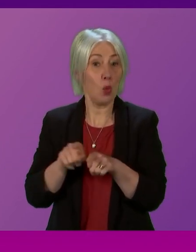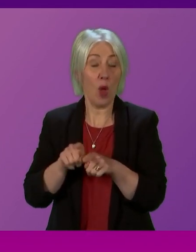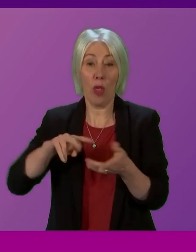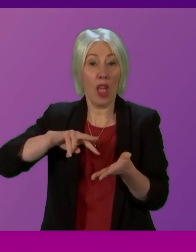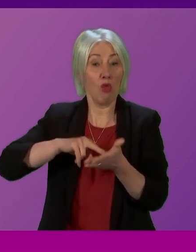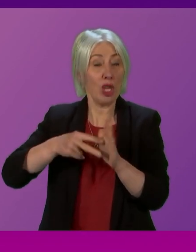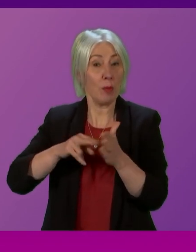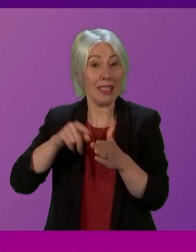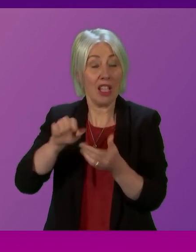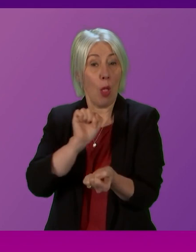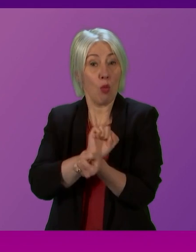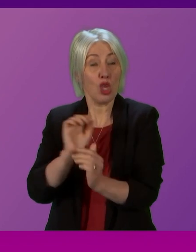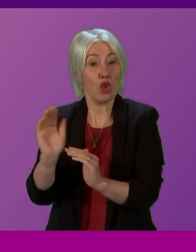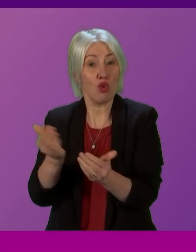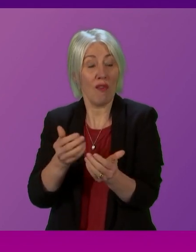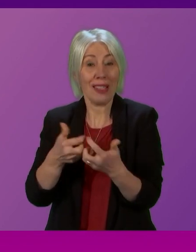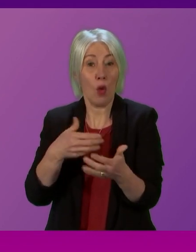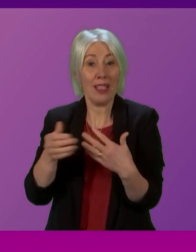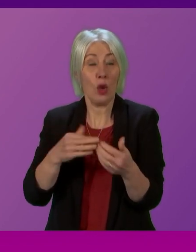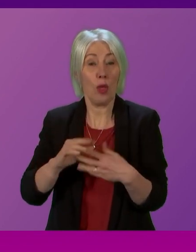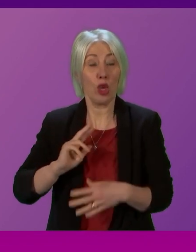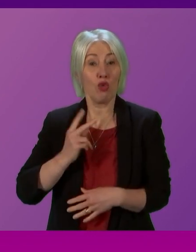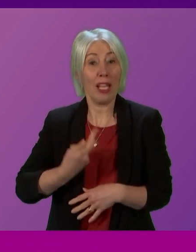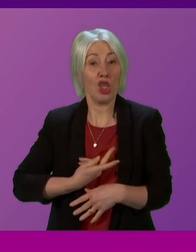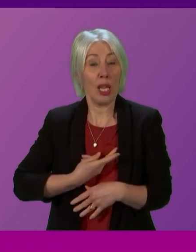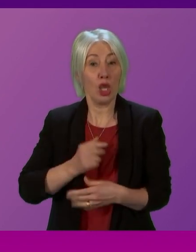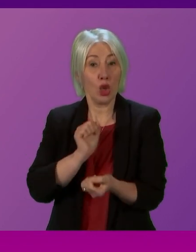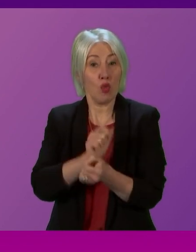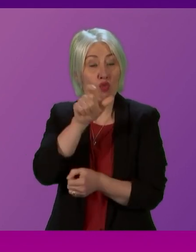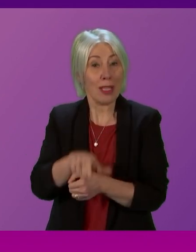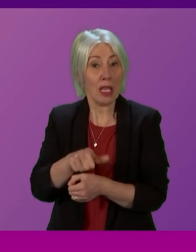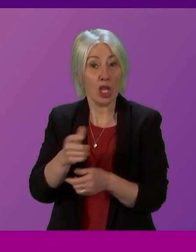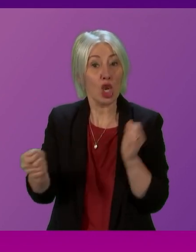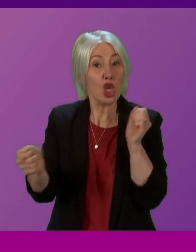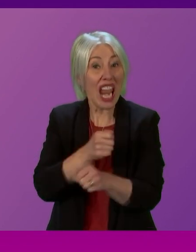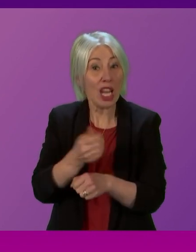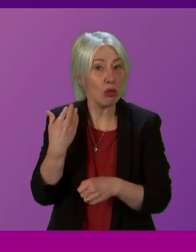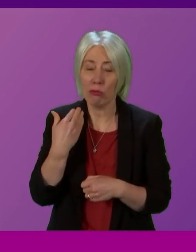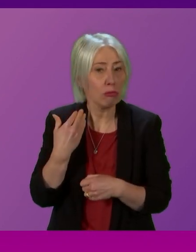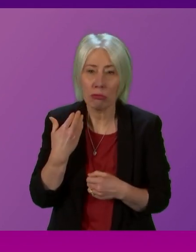within the Scottish Prison Service for dealing with transgender prisoners changed in any way.